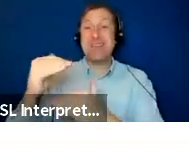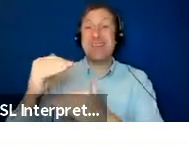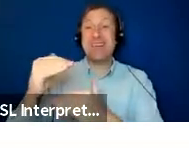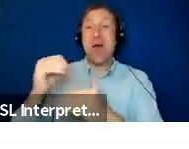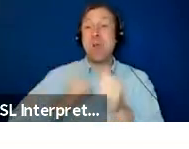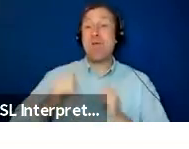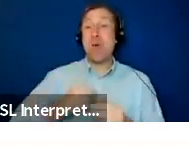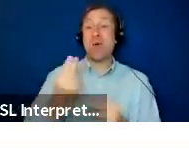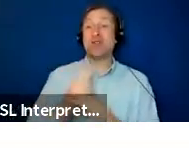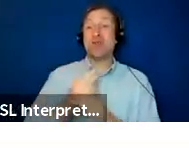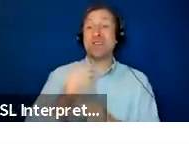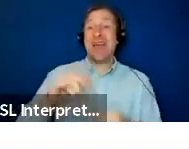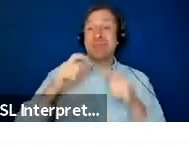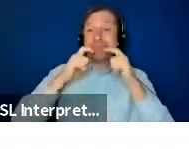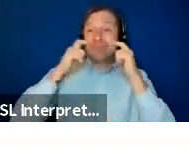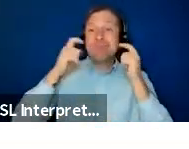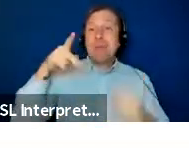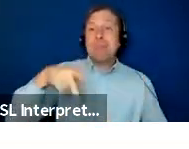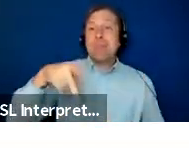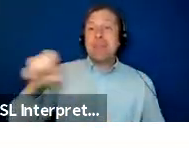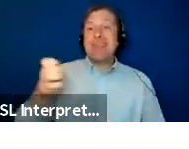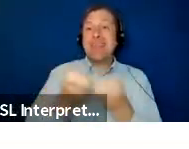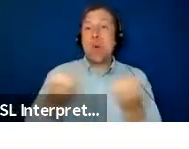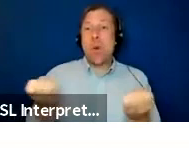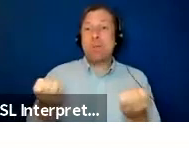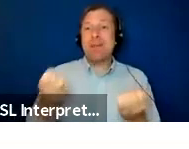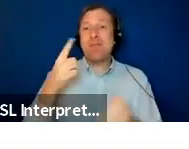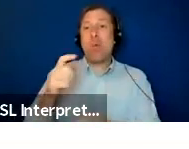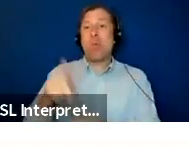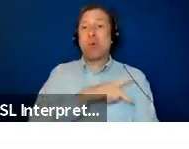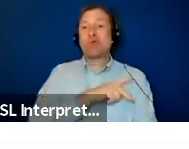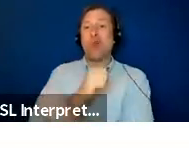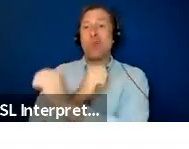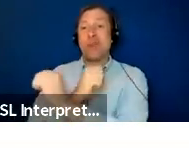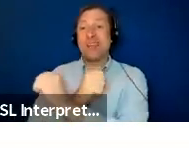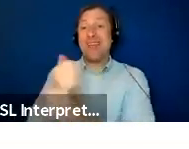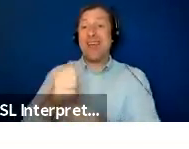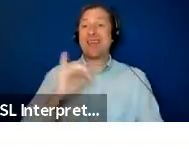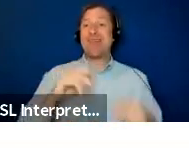using PPE, personal protective equipment, and also having physical distancing when they're performing on camera.